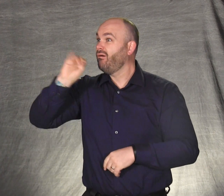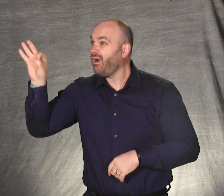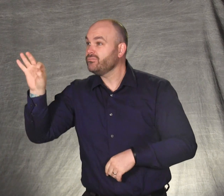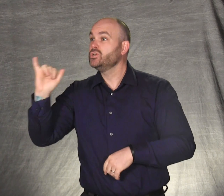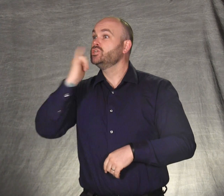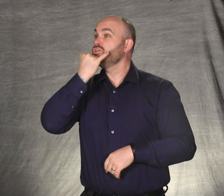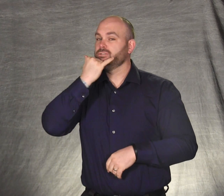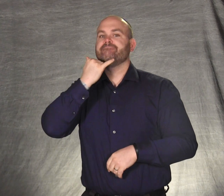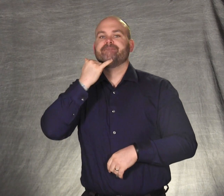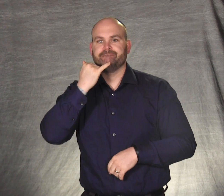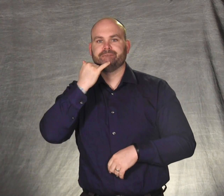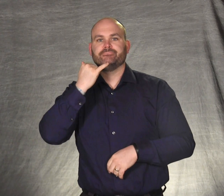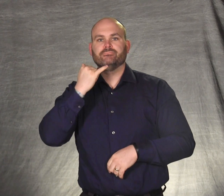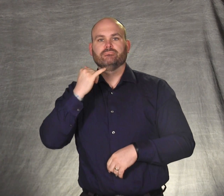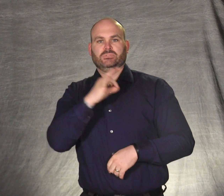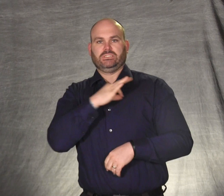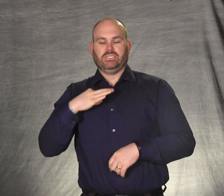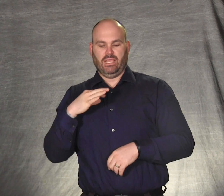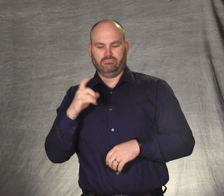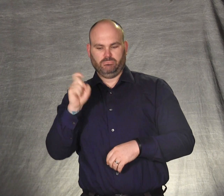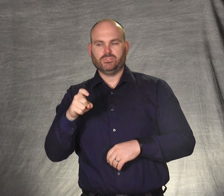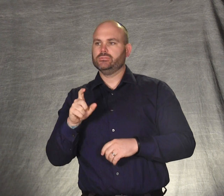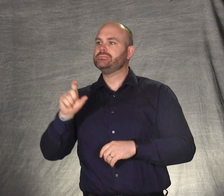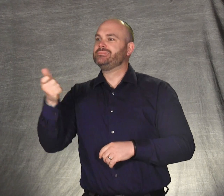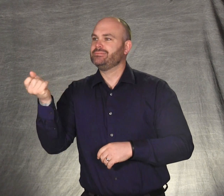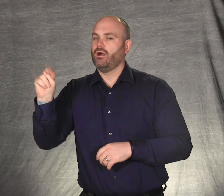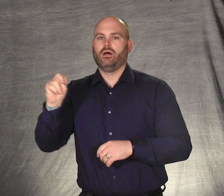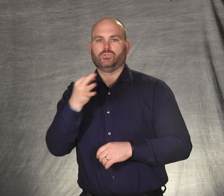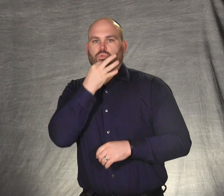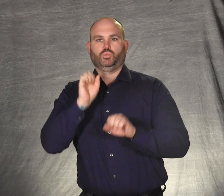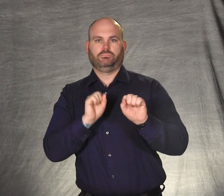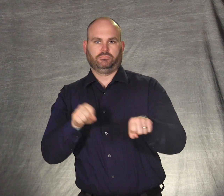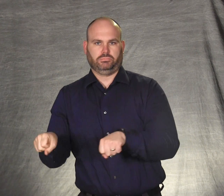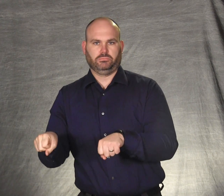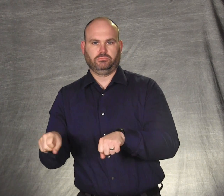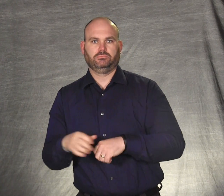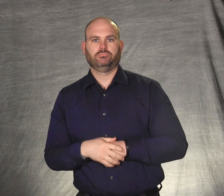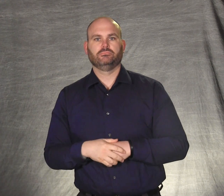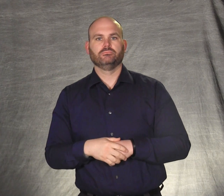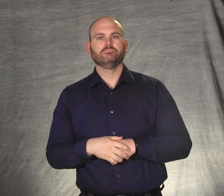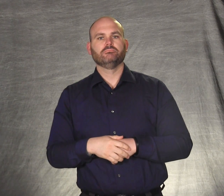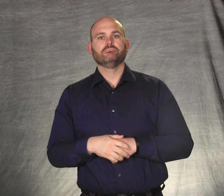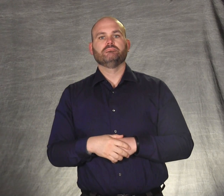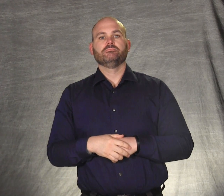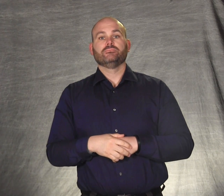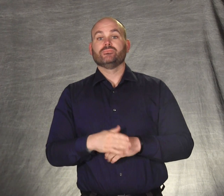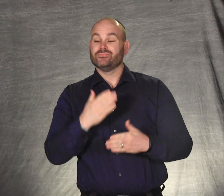if the closed captioning is off, the staff will have to turn it back on as soon as they reasonably can.